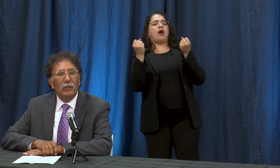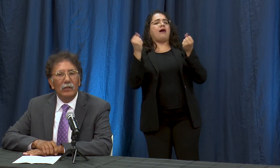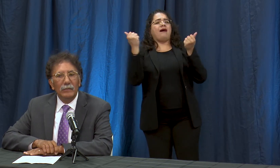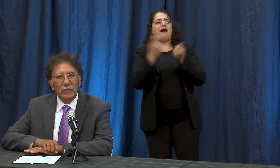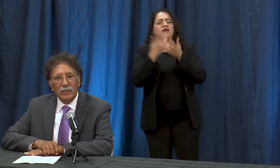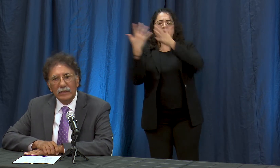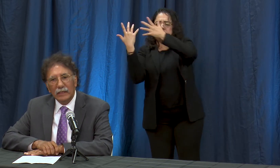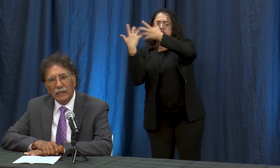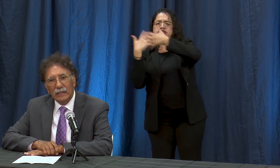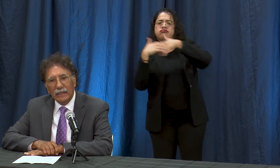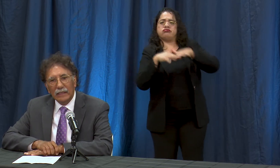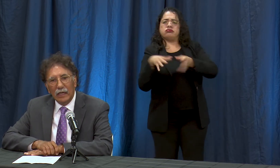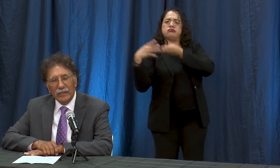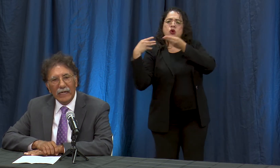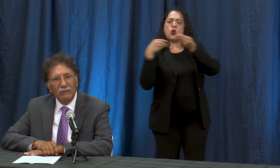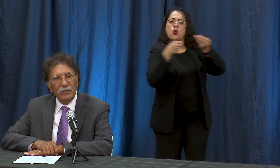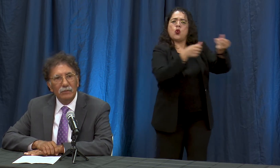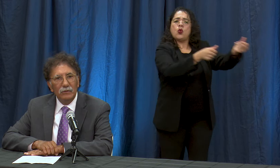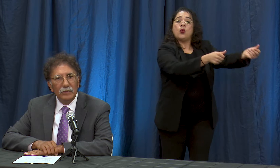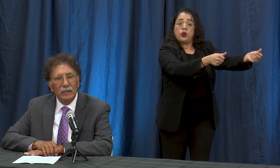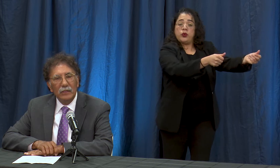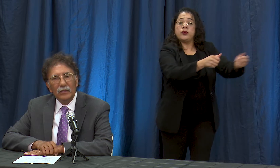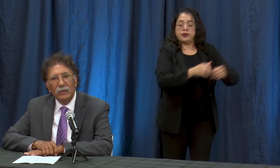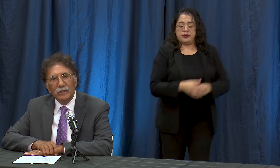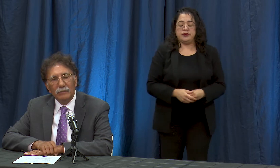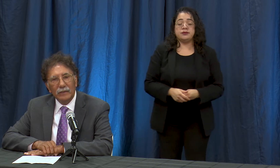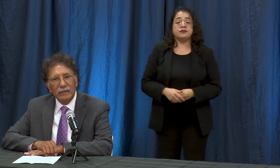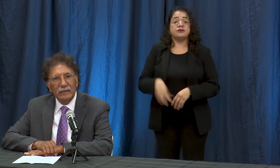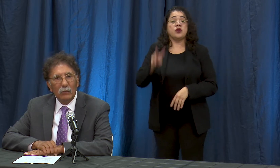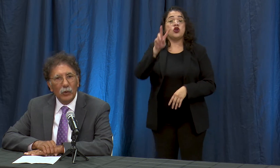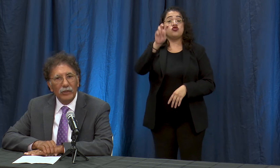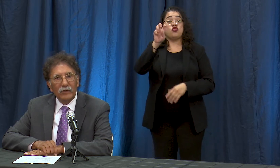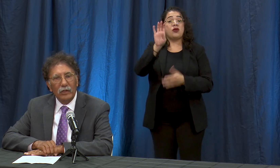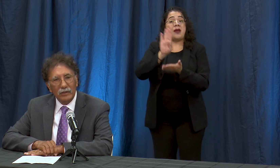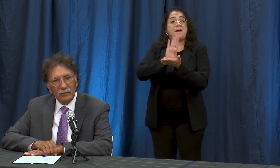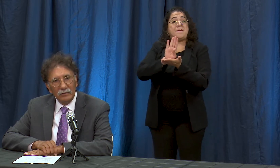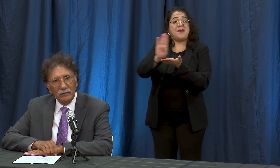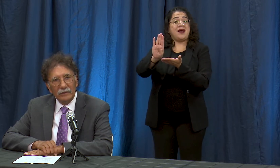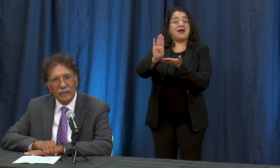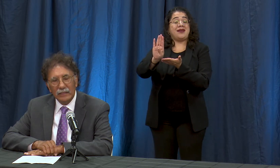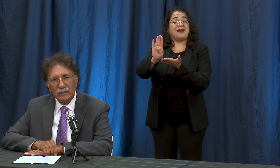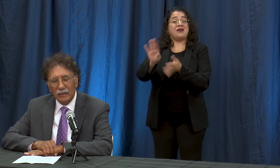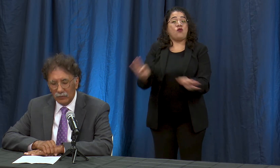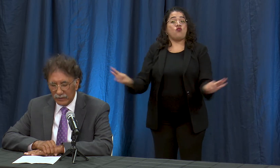of Long Beach on the average moves 200 Billion worth of cargo at this complex